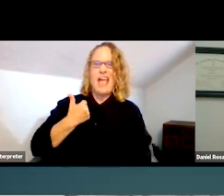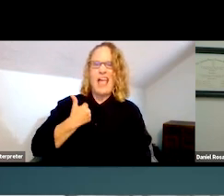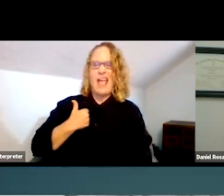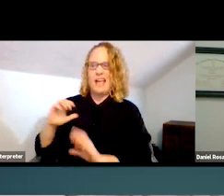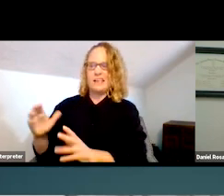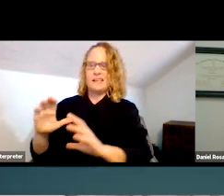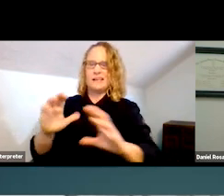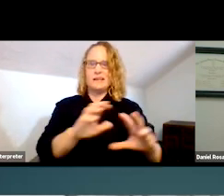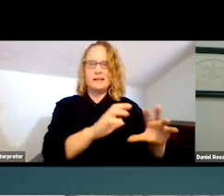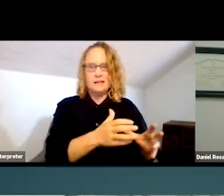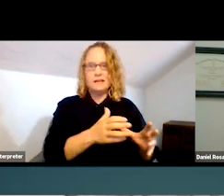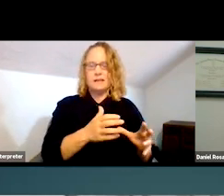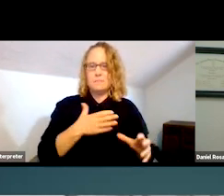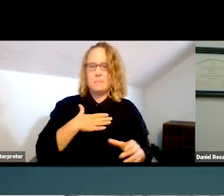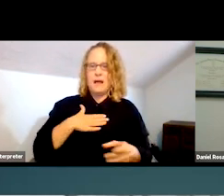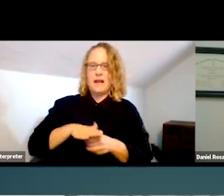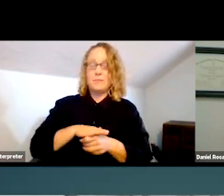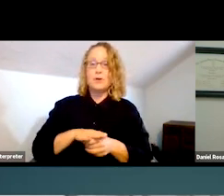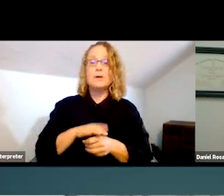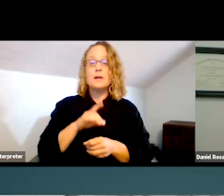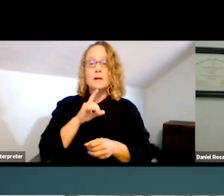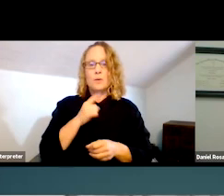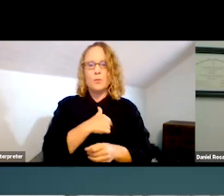I wanted to lash out at the world, but my world was really kind of confined